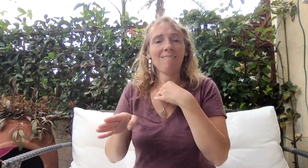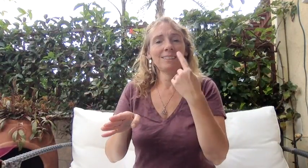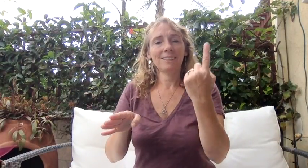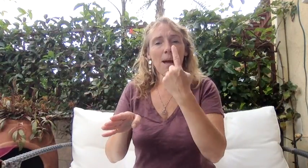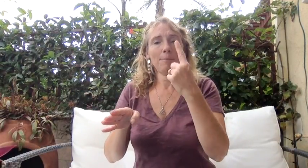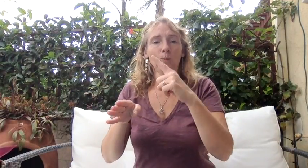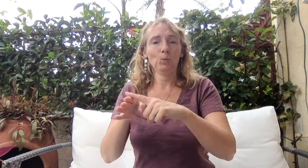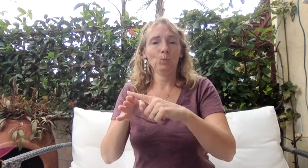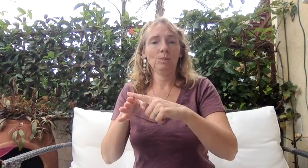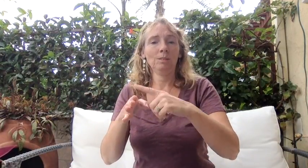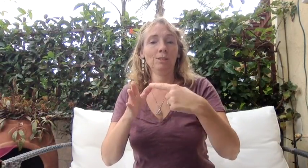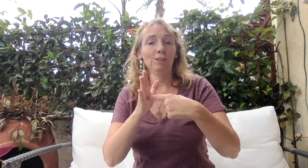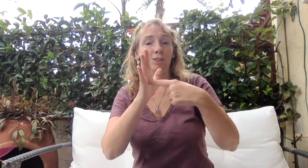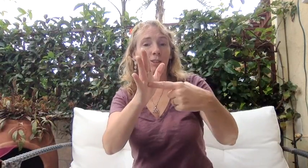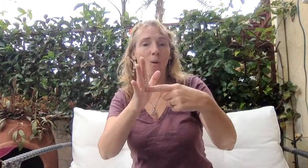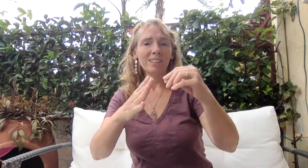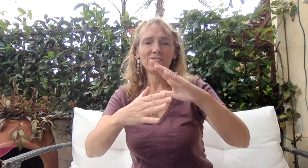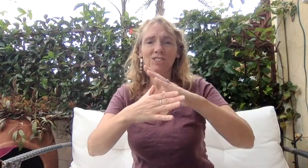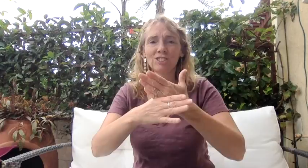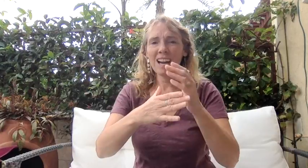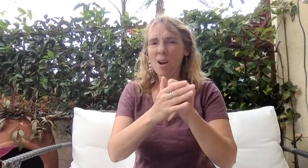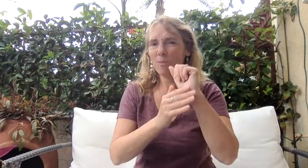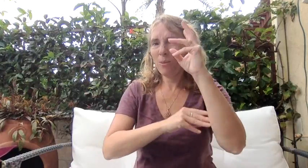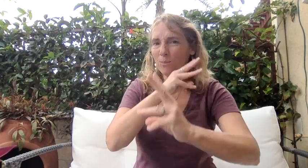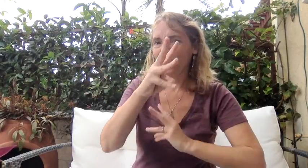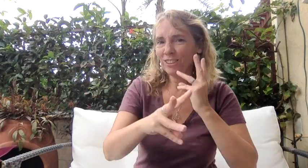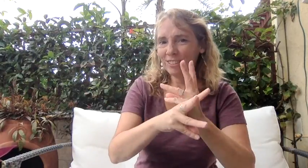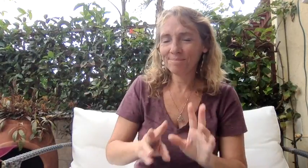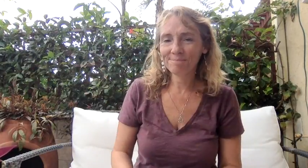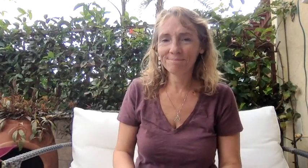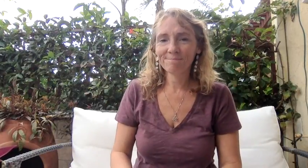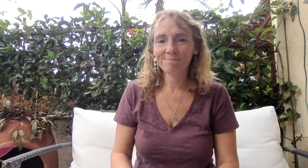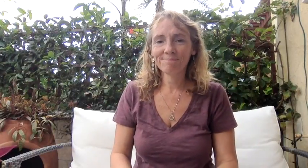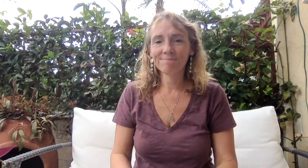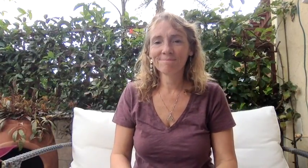Is important and you have something to show and share with